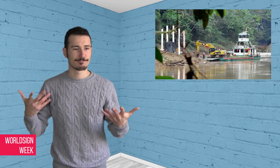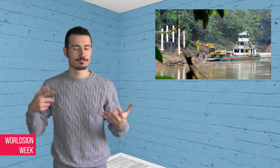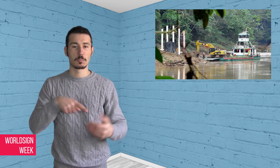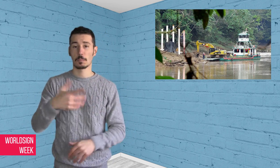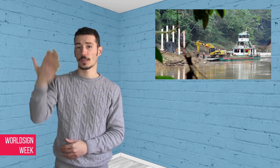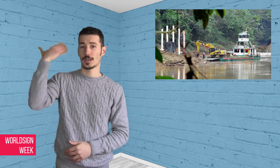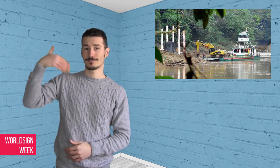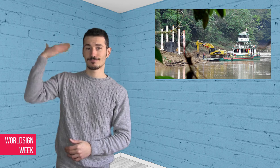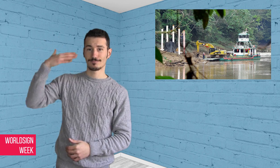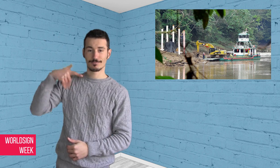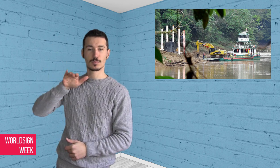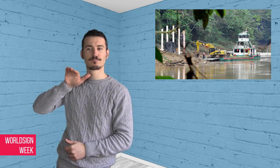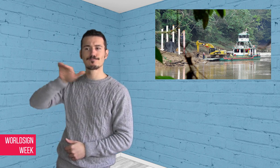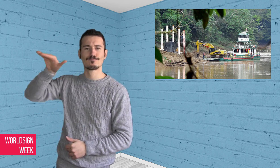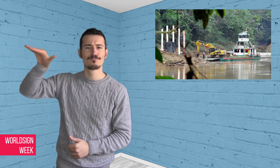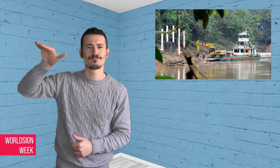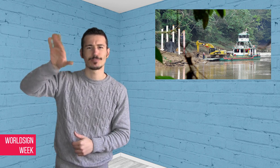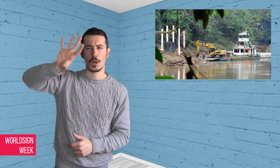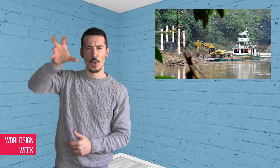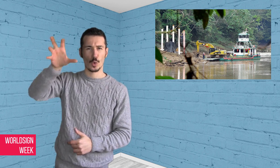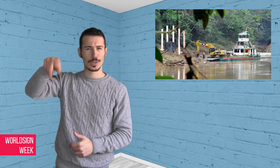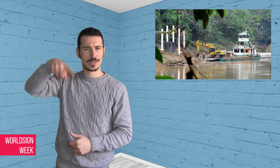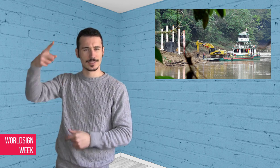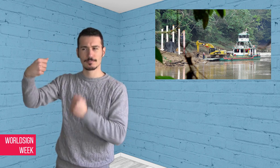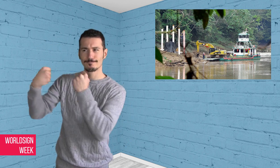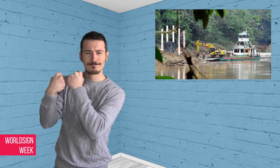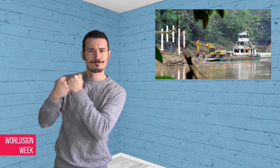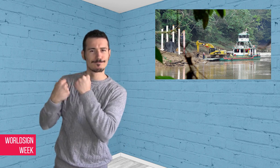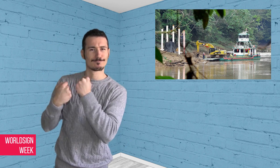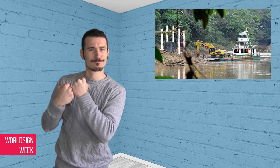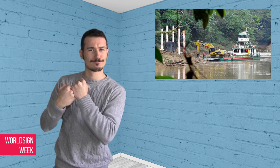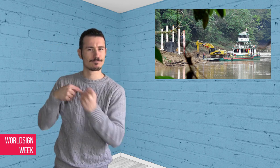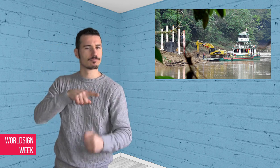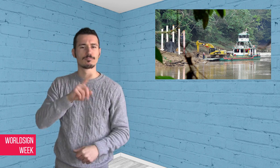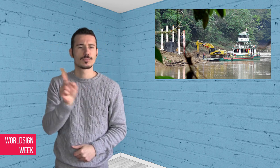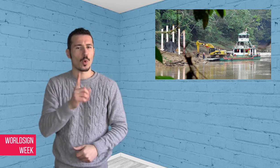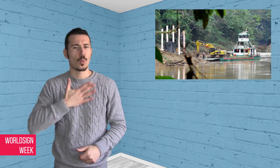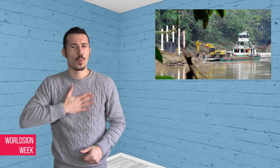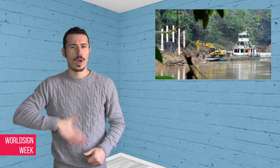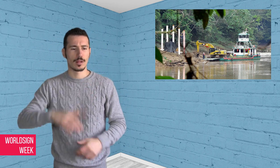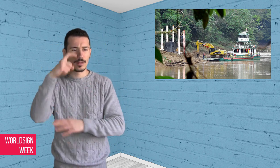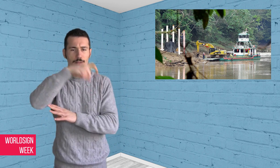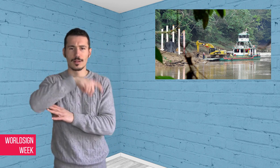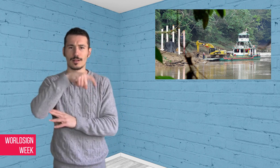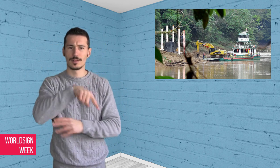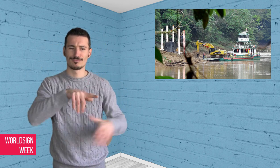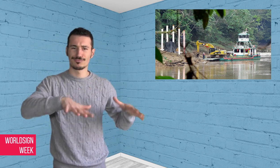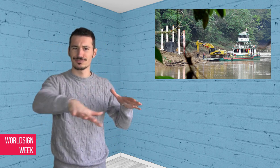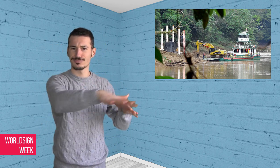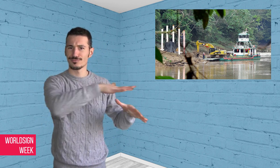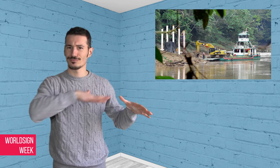their campaign not to drill in Yasuni until